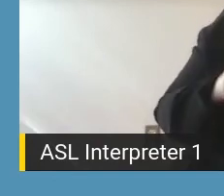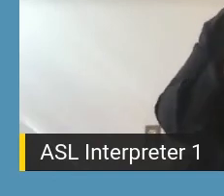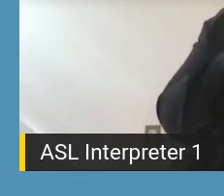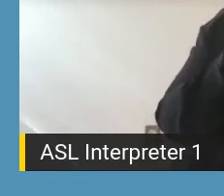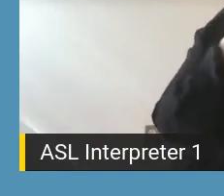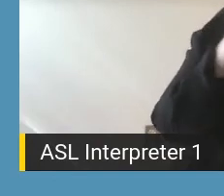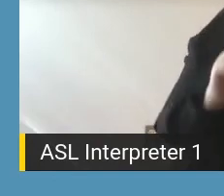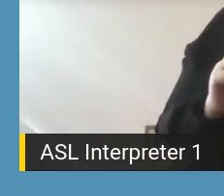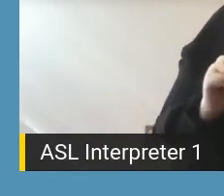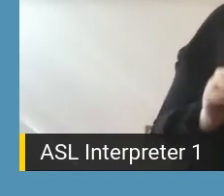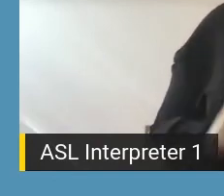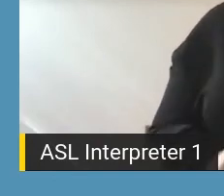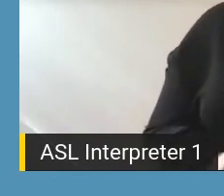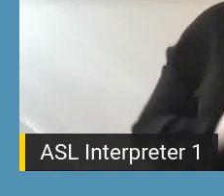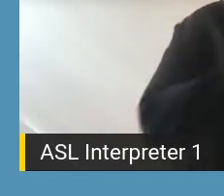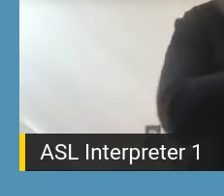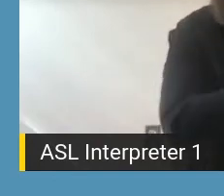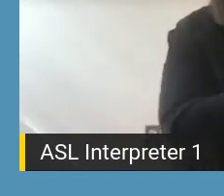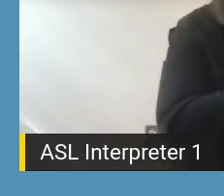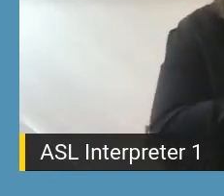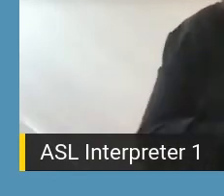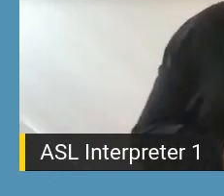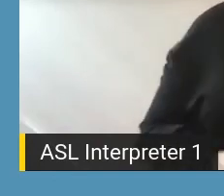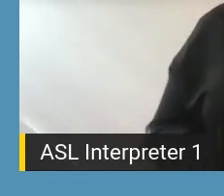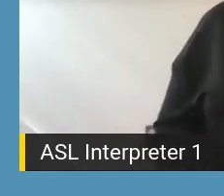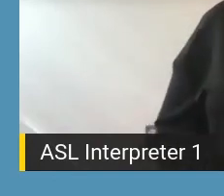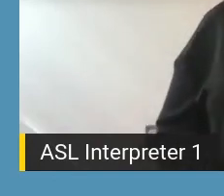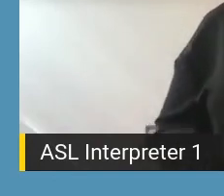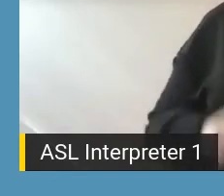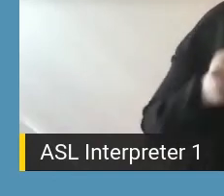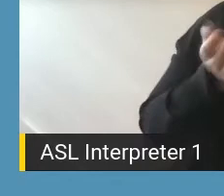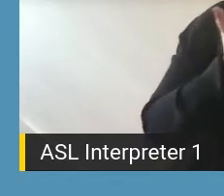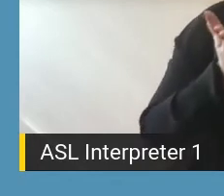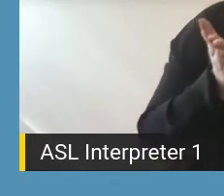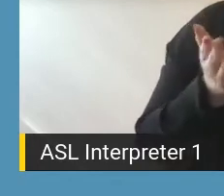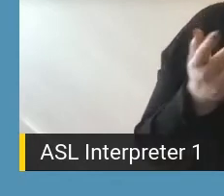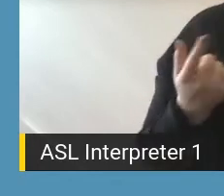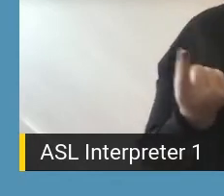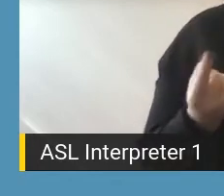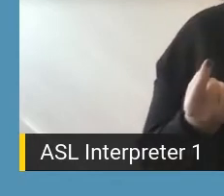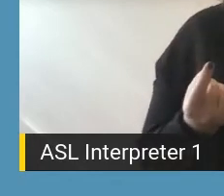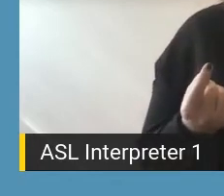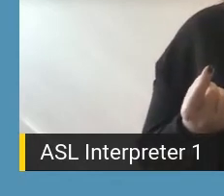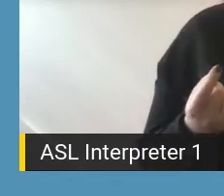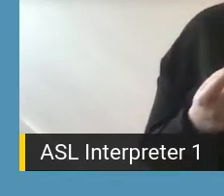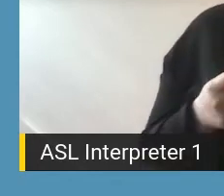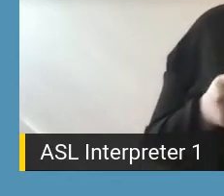onto Zoom, try to get someone onto you can pay what I would do is pay for the Zoom upgrades